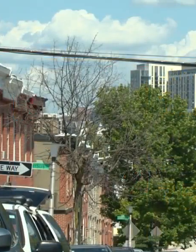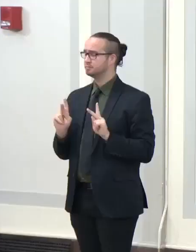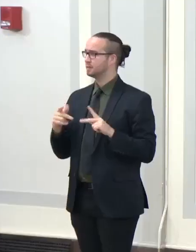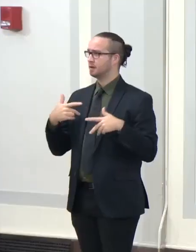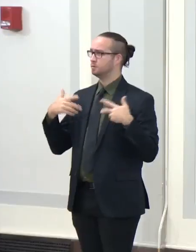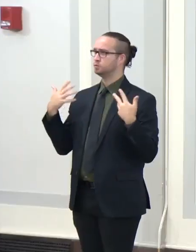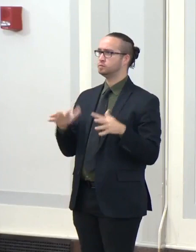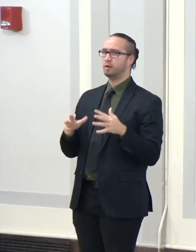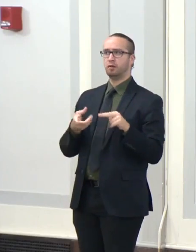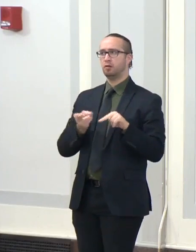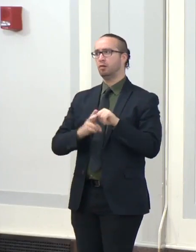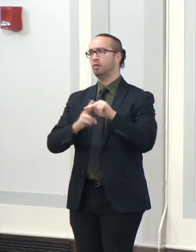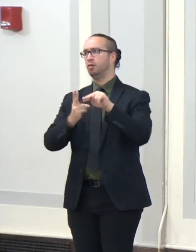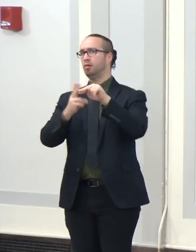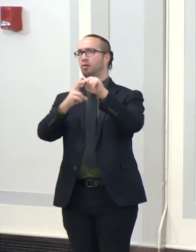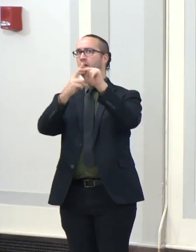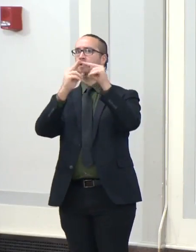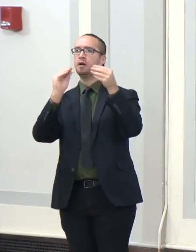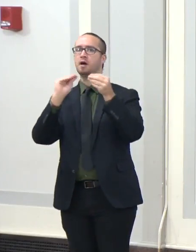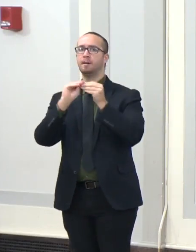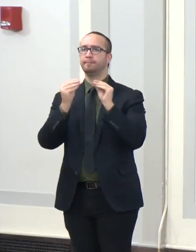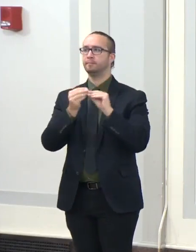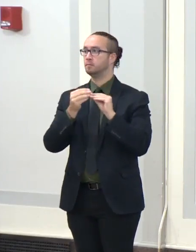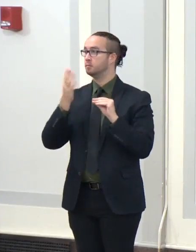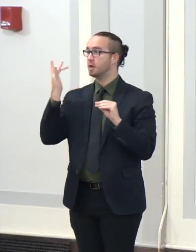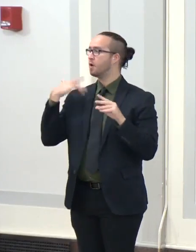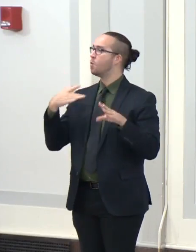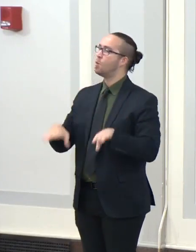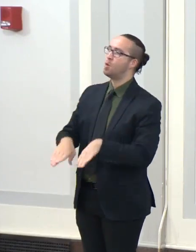OF CONCERN IS THE UPCOMING LABOR DAY WEEKEND.